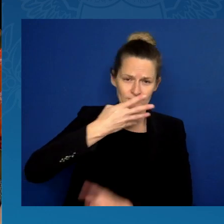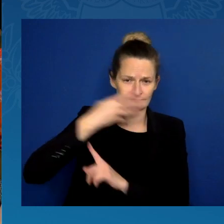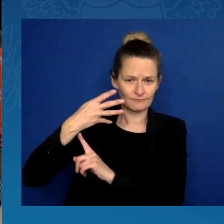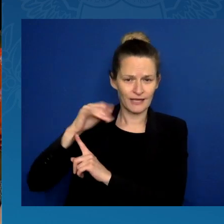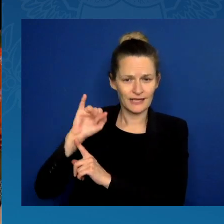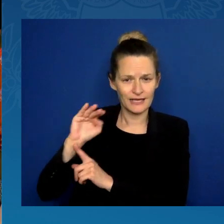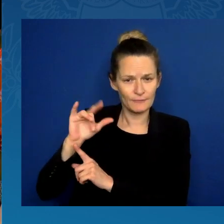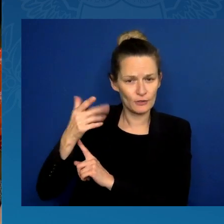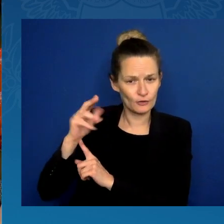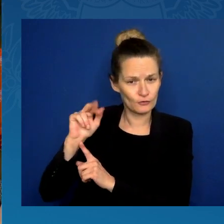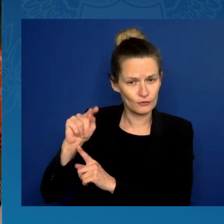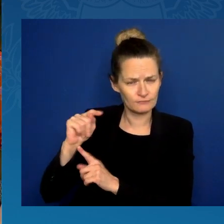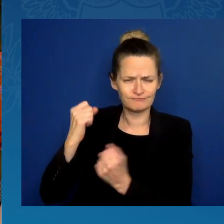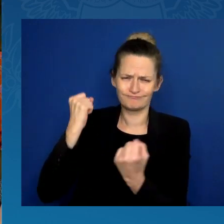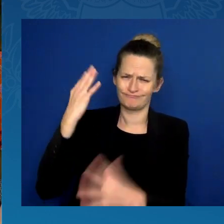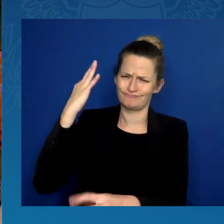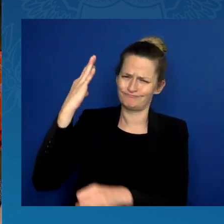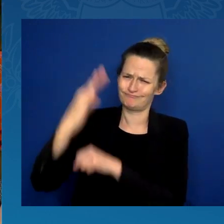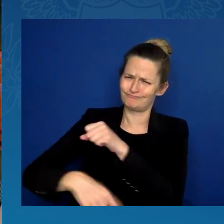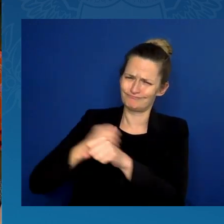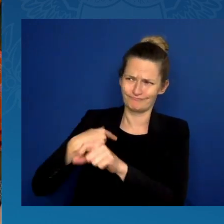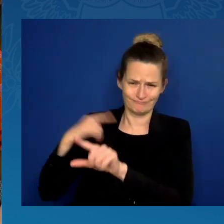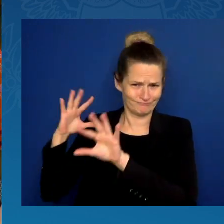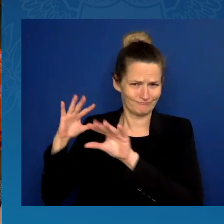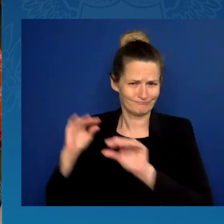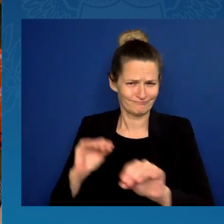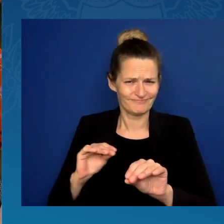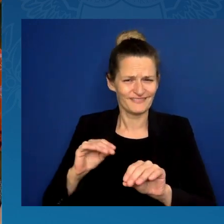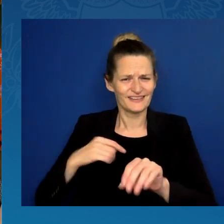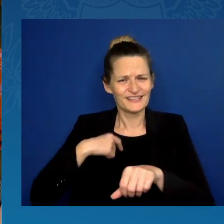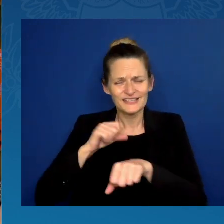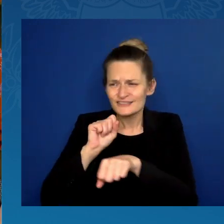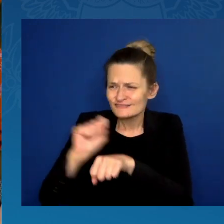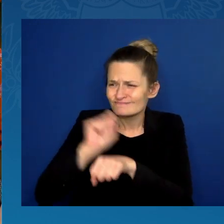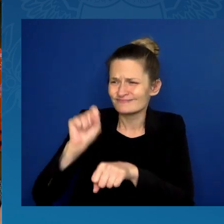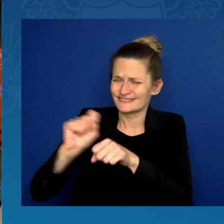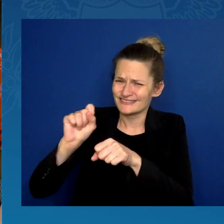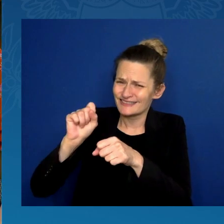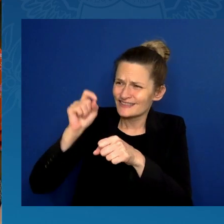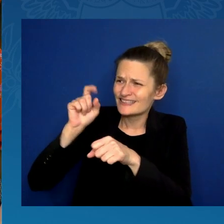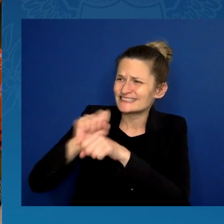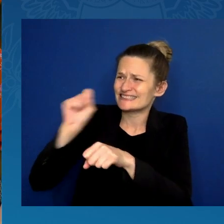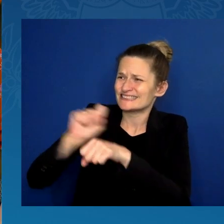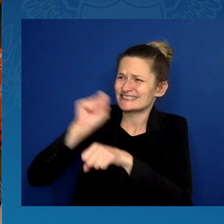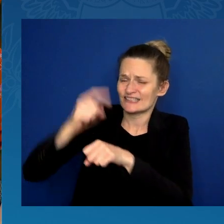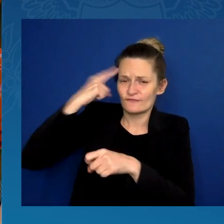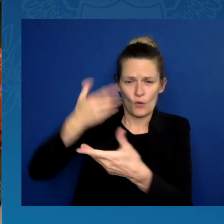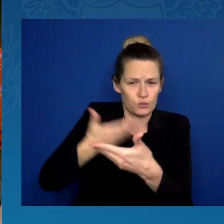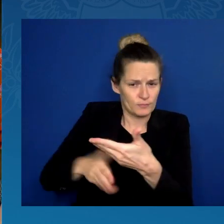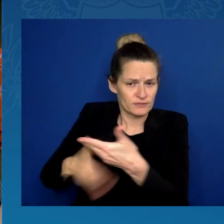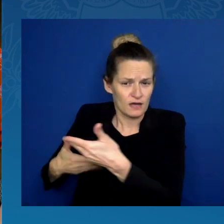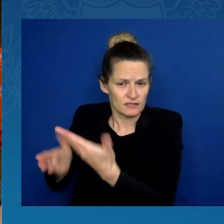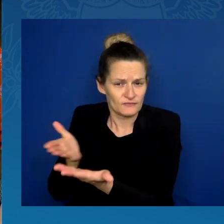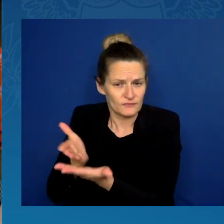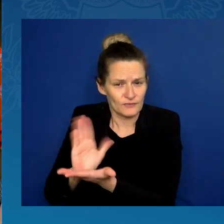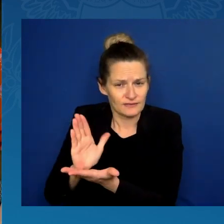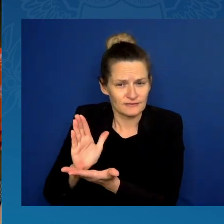So this is very close to my heart. Since the overturning of Roe, it is estimated that New York